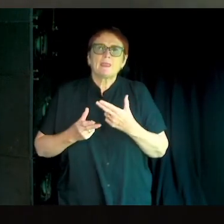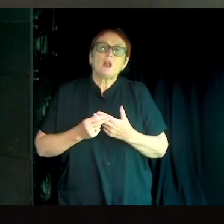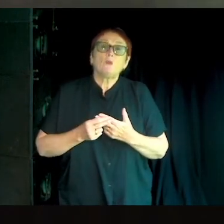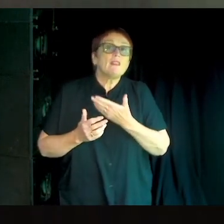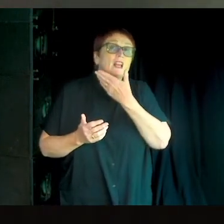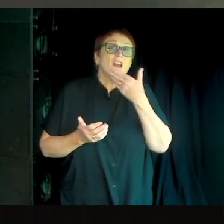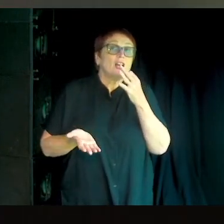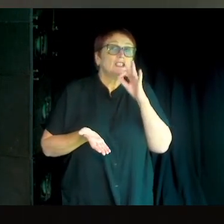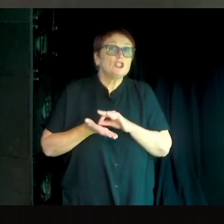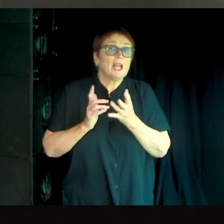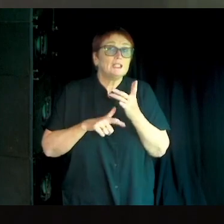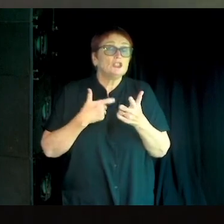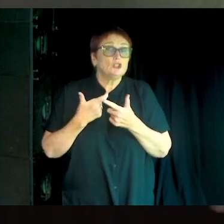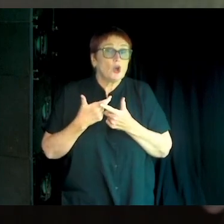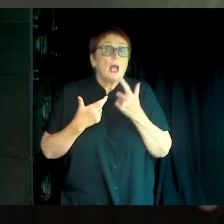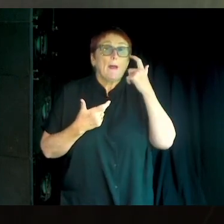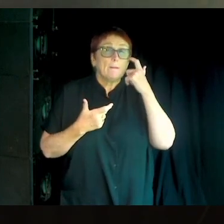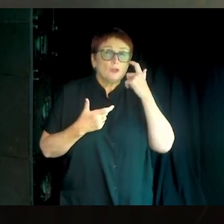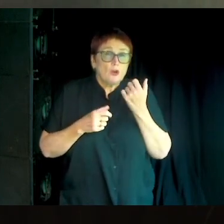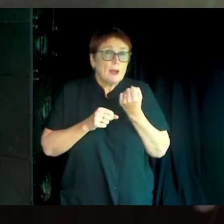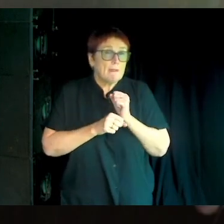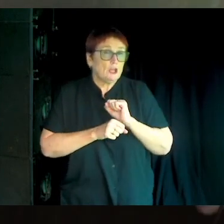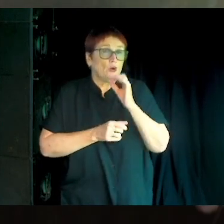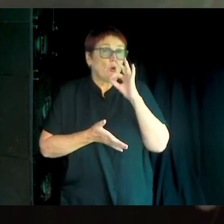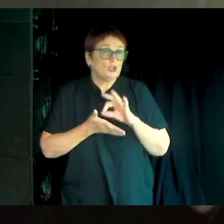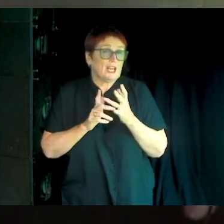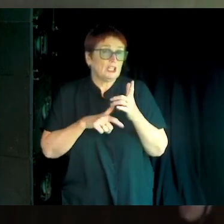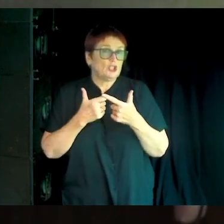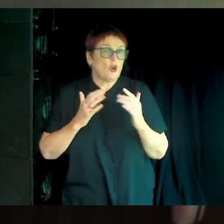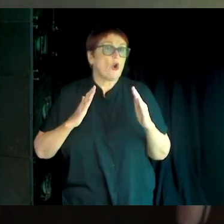will encourage you to try to make your own chicken stock at home so you can either buy the chicken